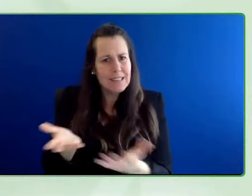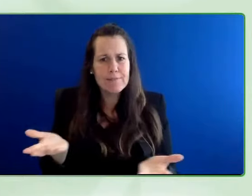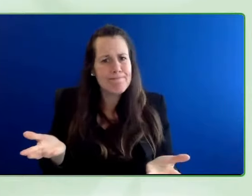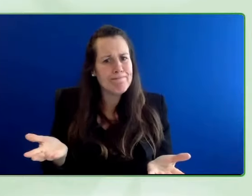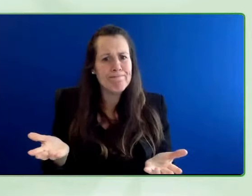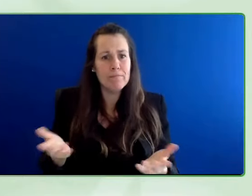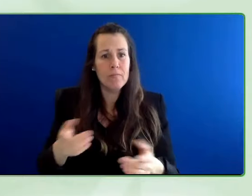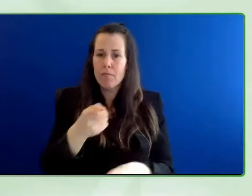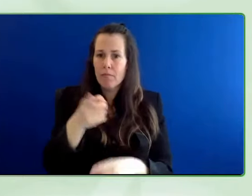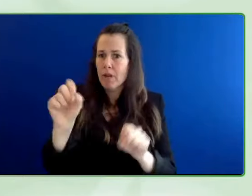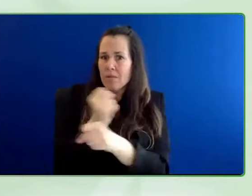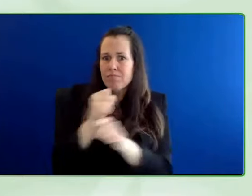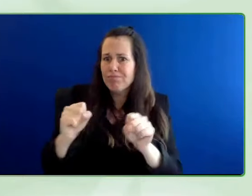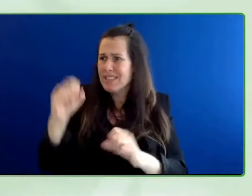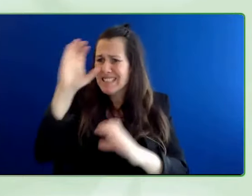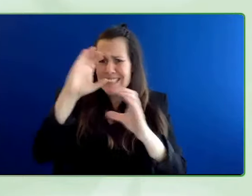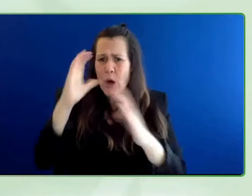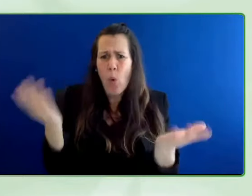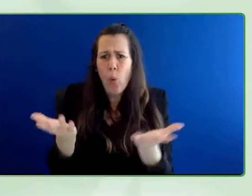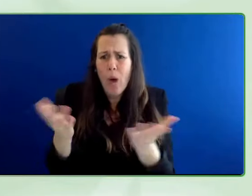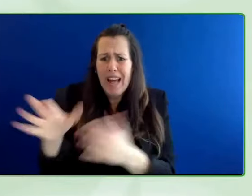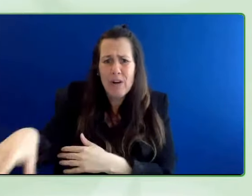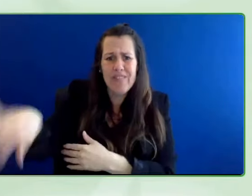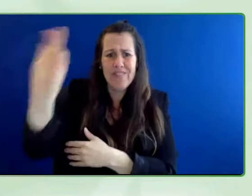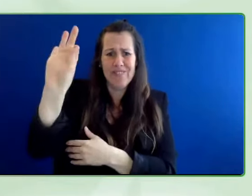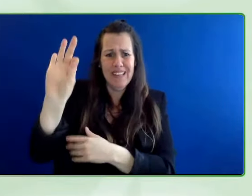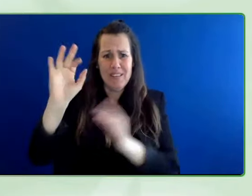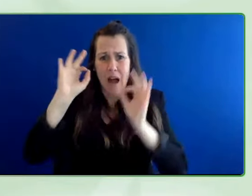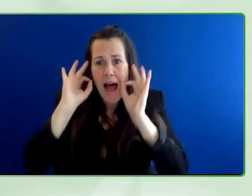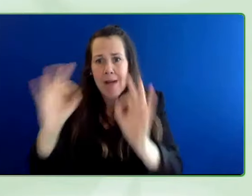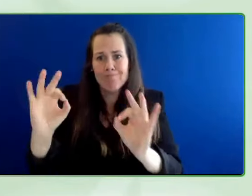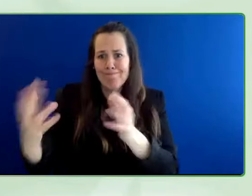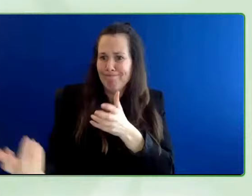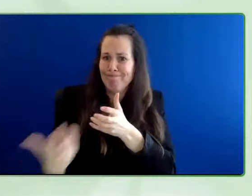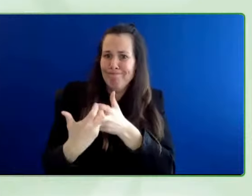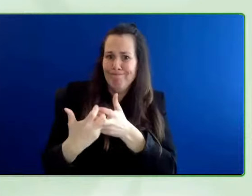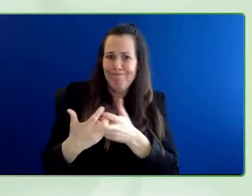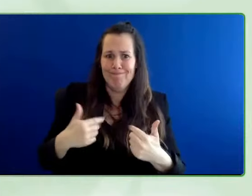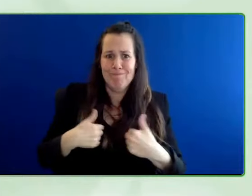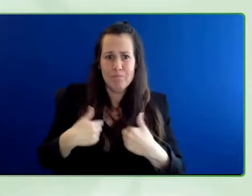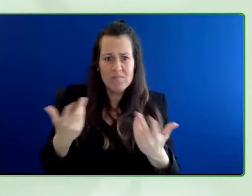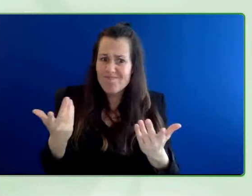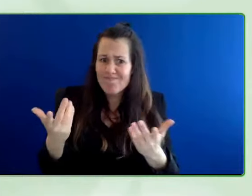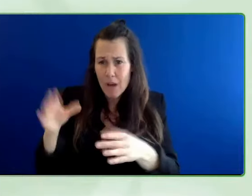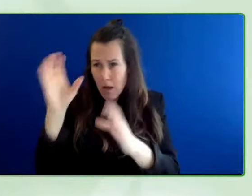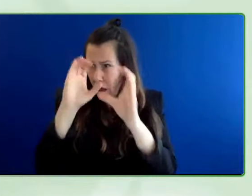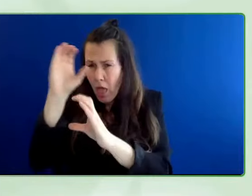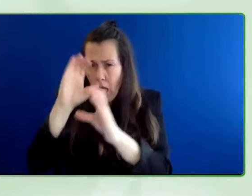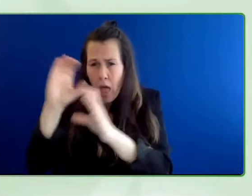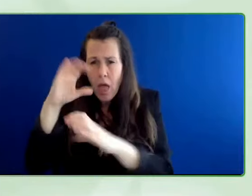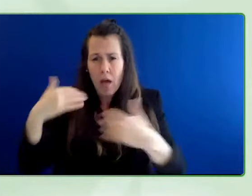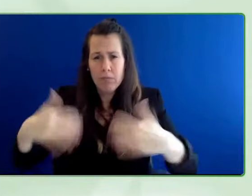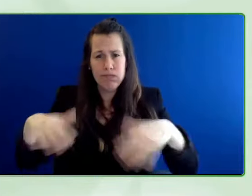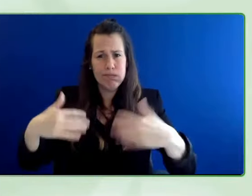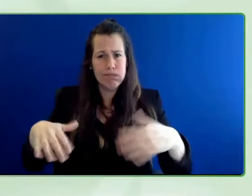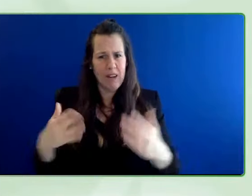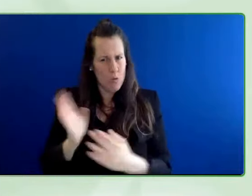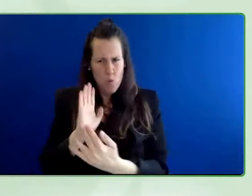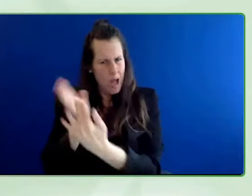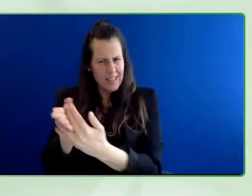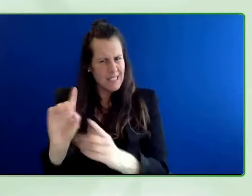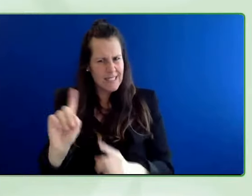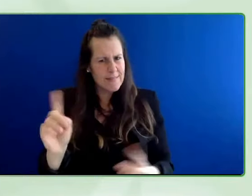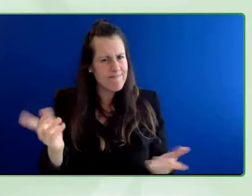In terms of infrastructure and even the local language that is being used.